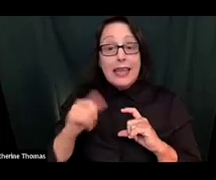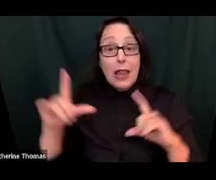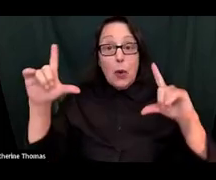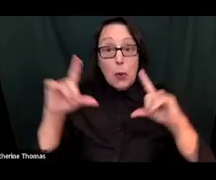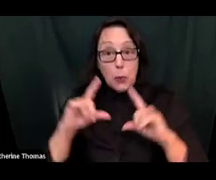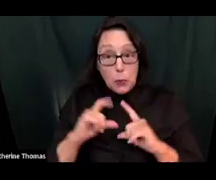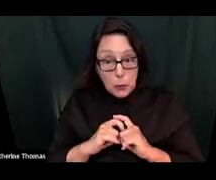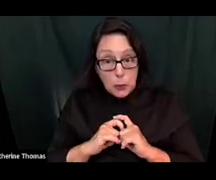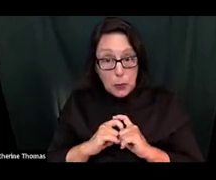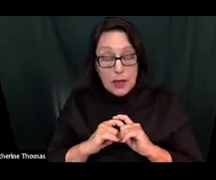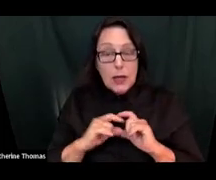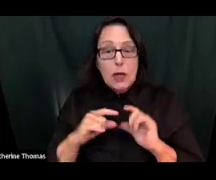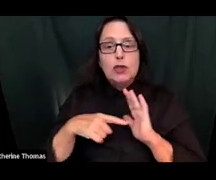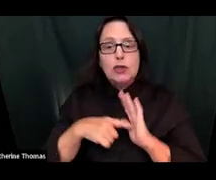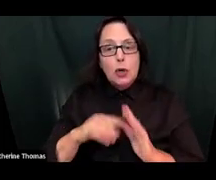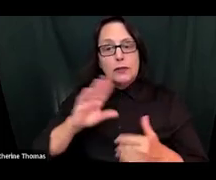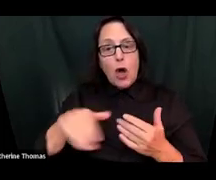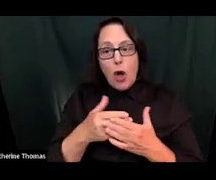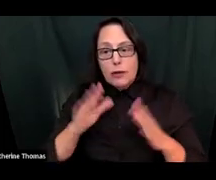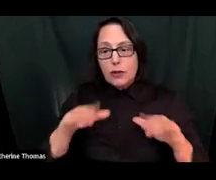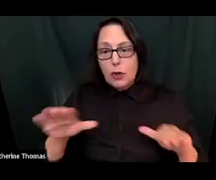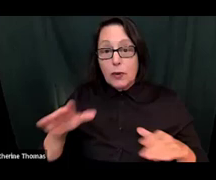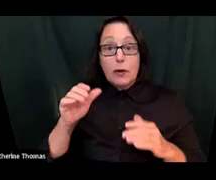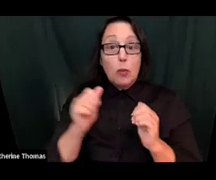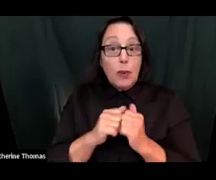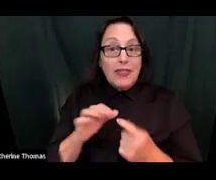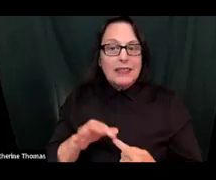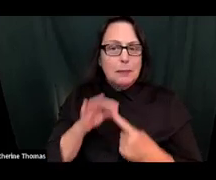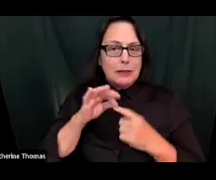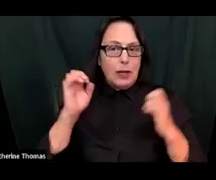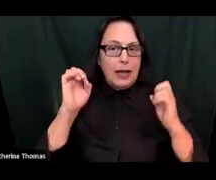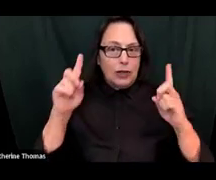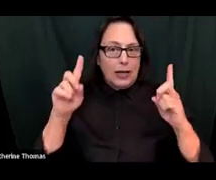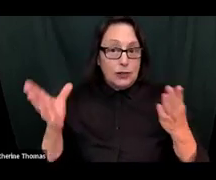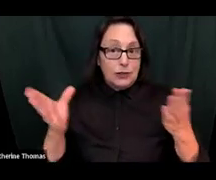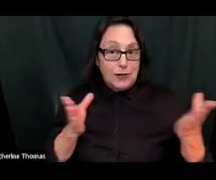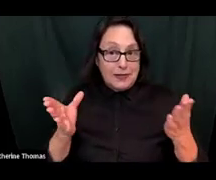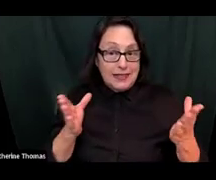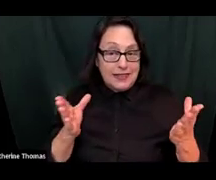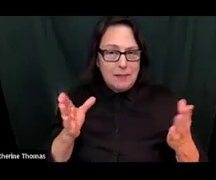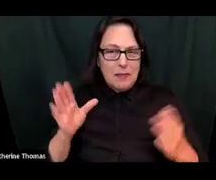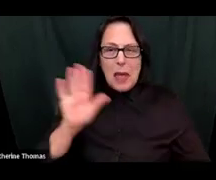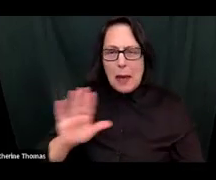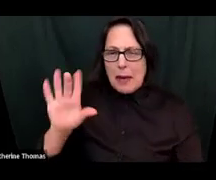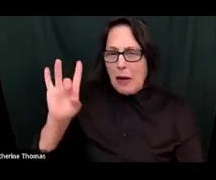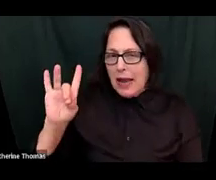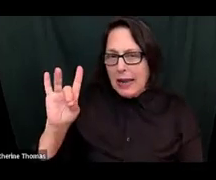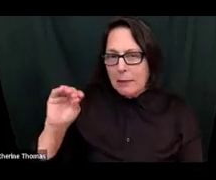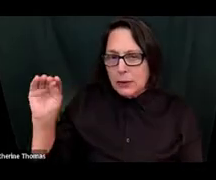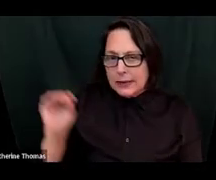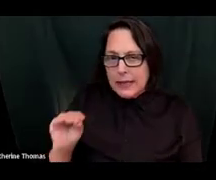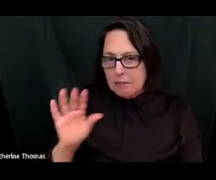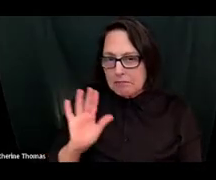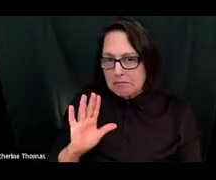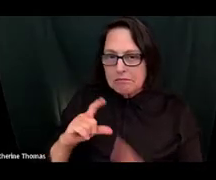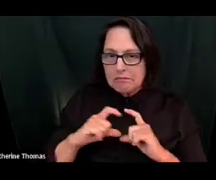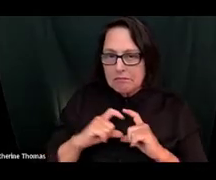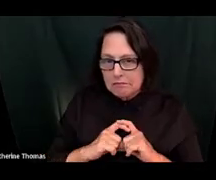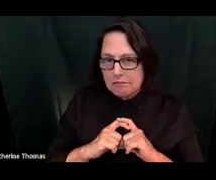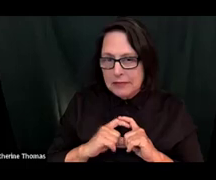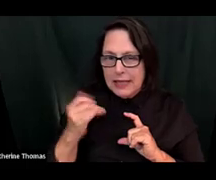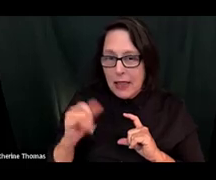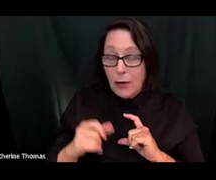represents all children that were receiving special education services, so about 8%. And then